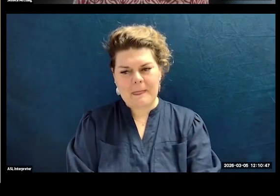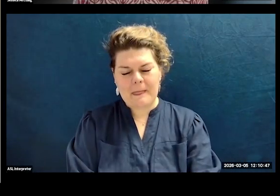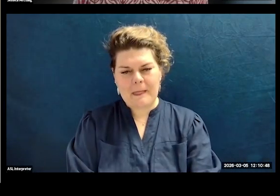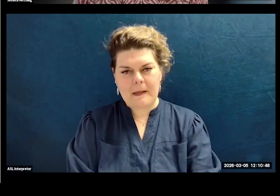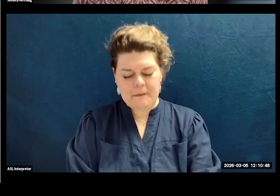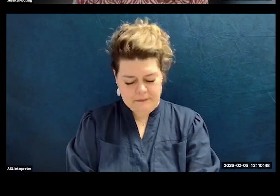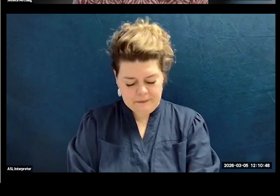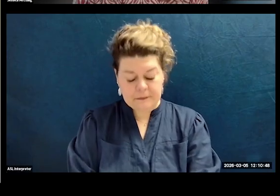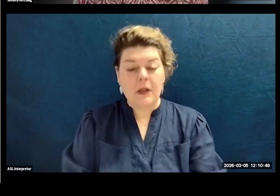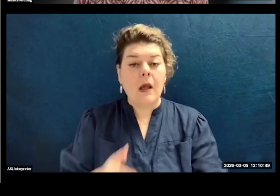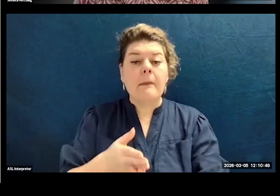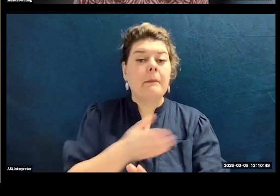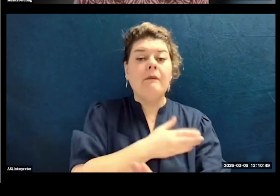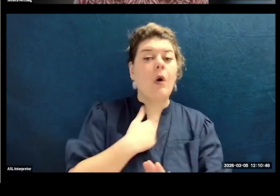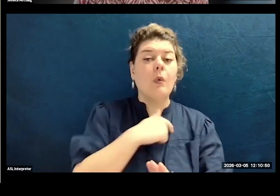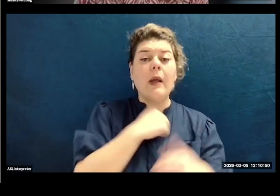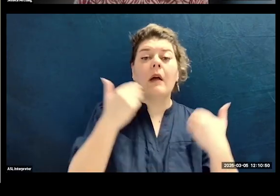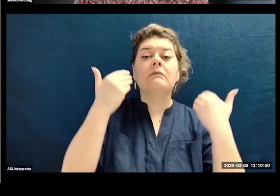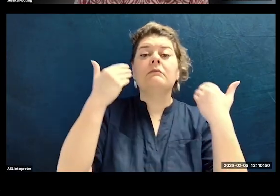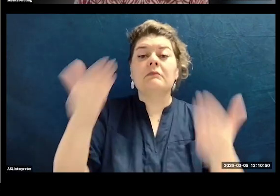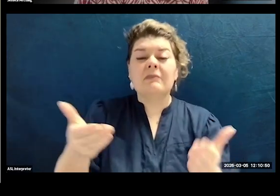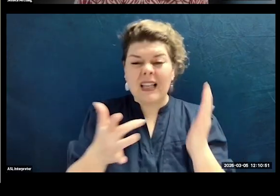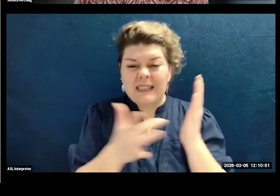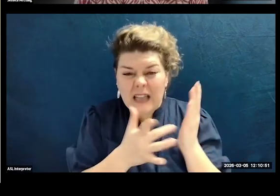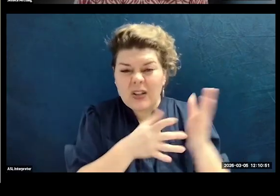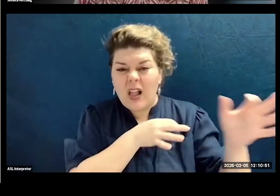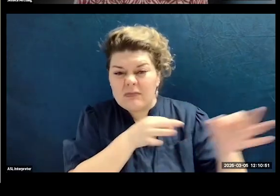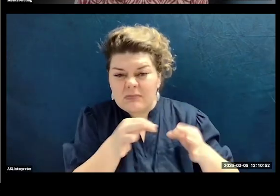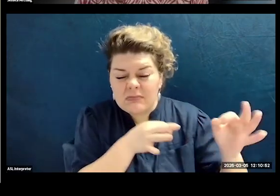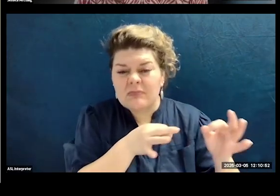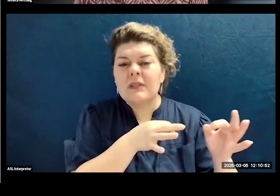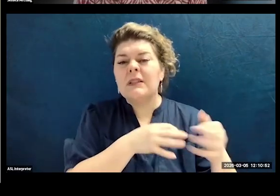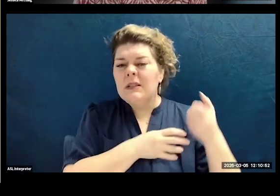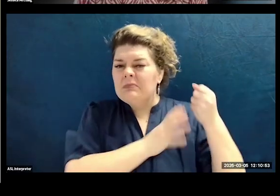So, before we get into the technical aspects of PDFs, let's learn about what the format is